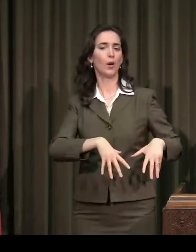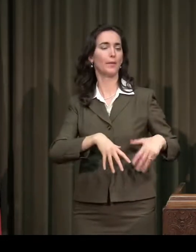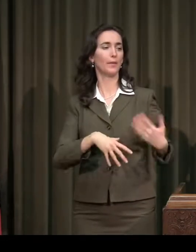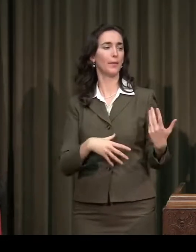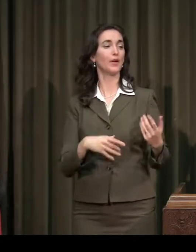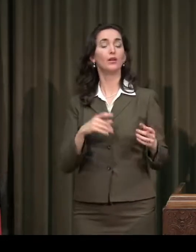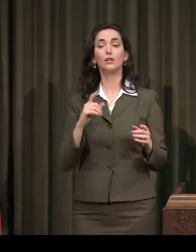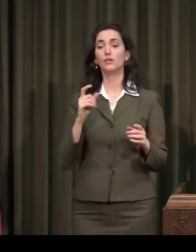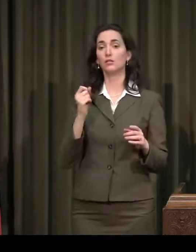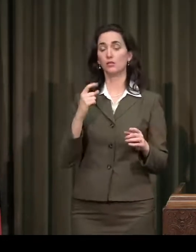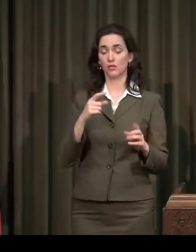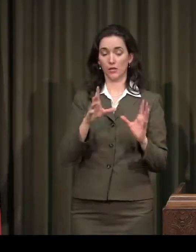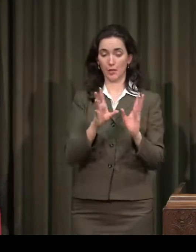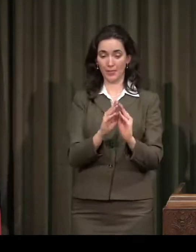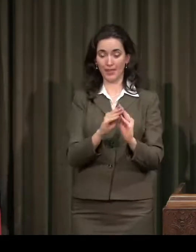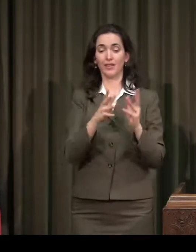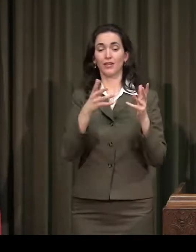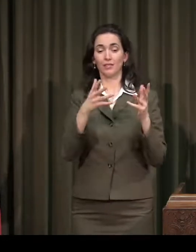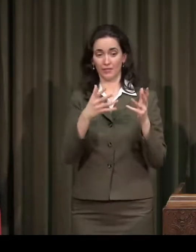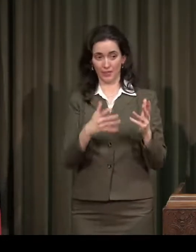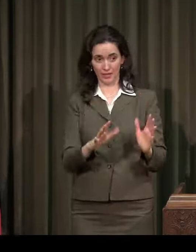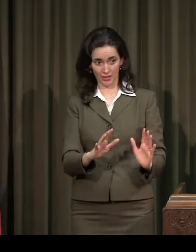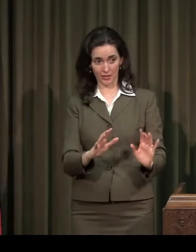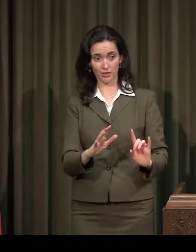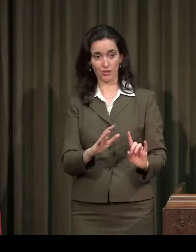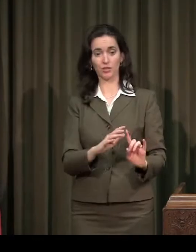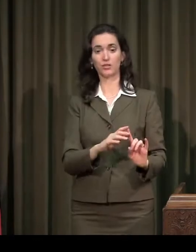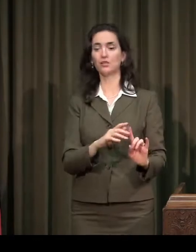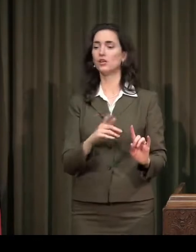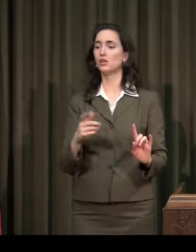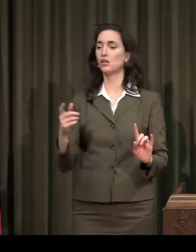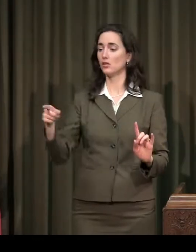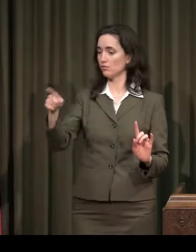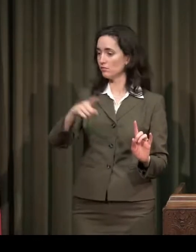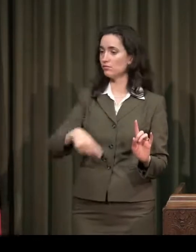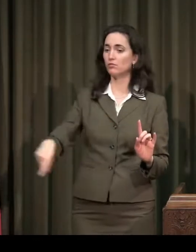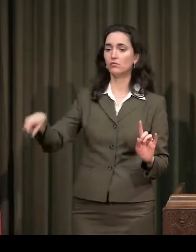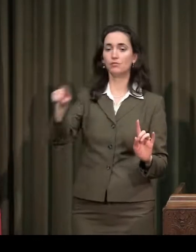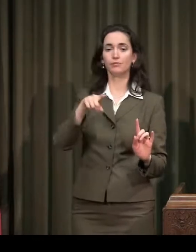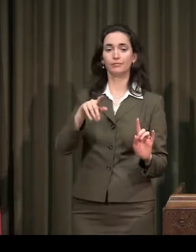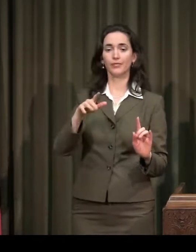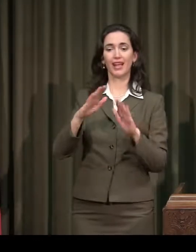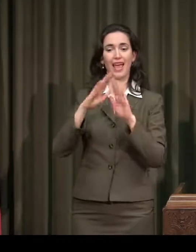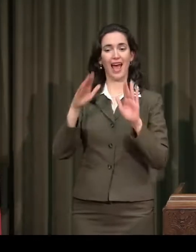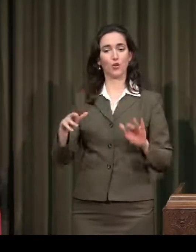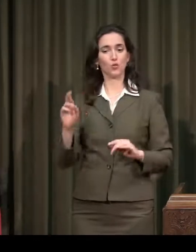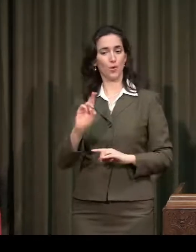meeting included not very many if any at all of the House Republican members had